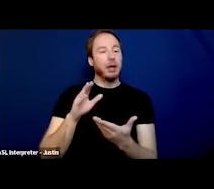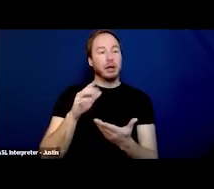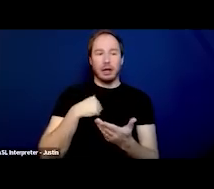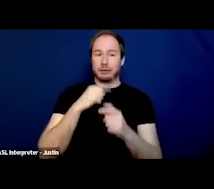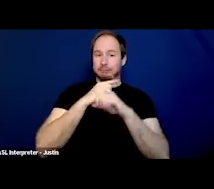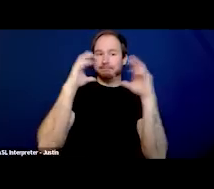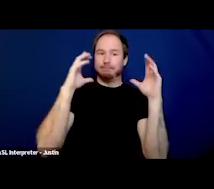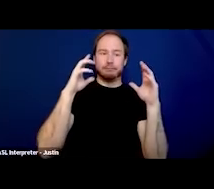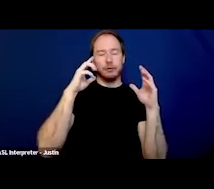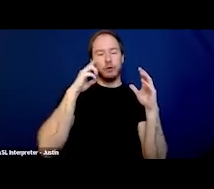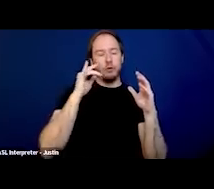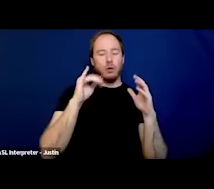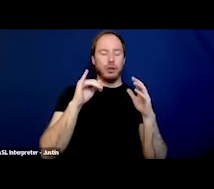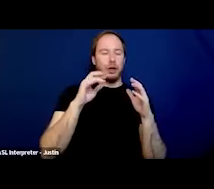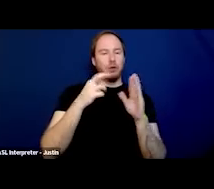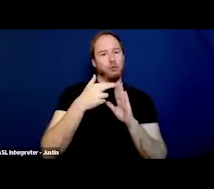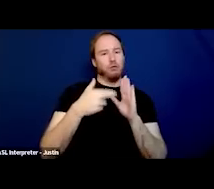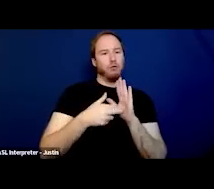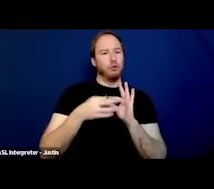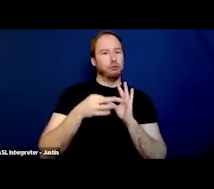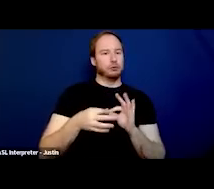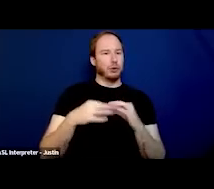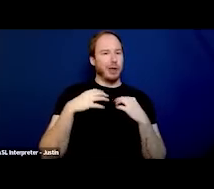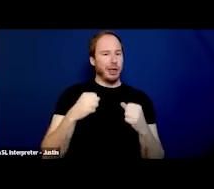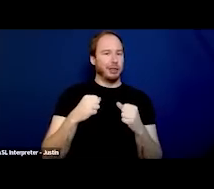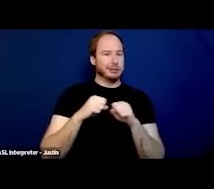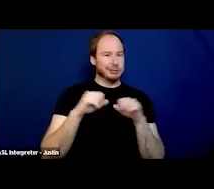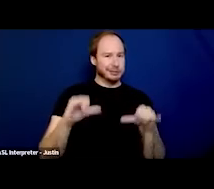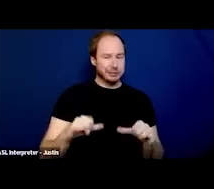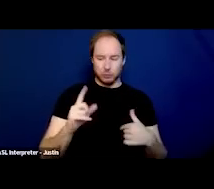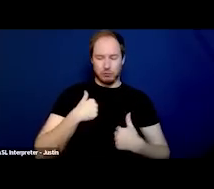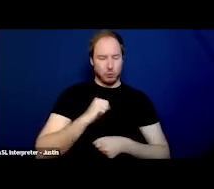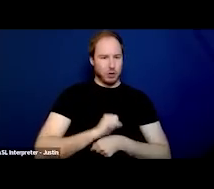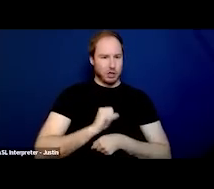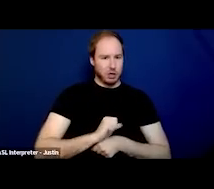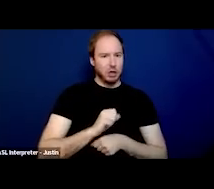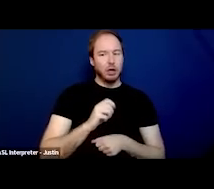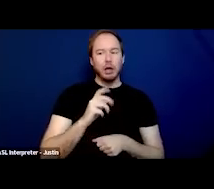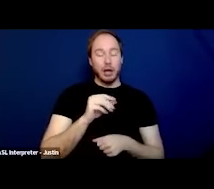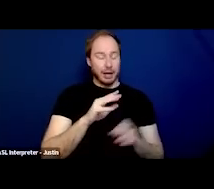the rules of a health care system, the systems that I work in, and also housing systems,